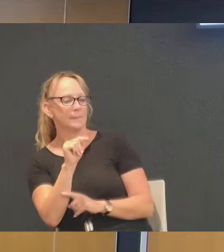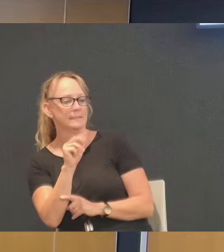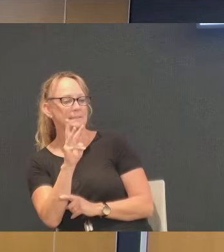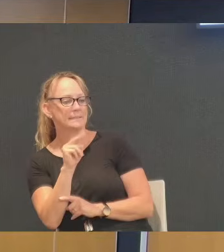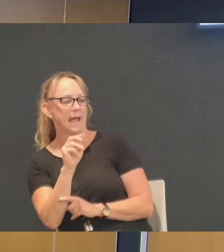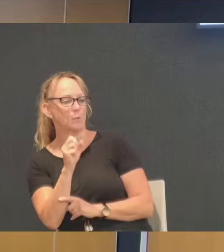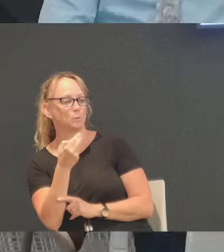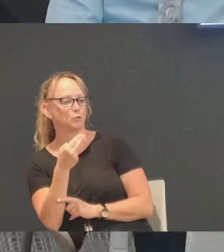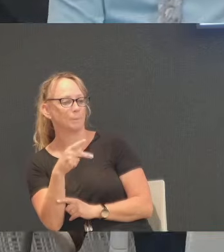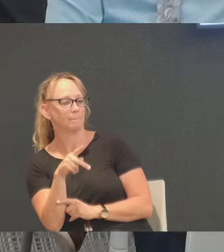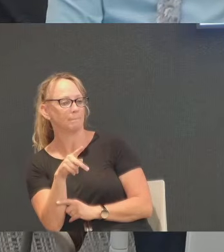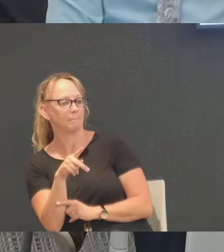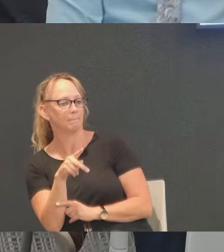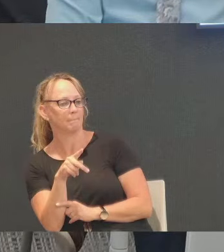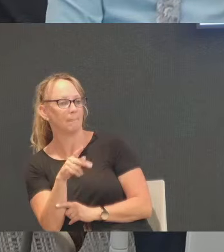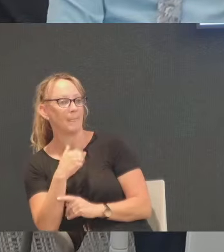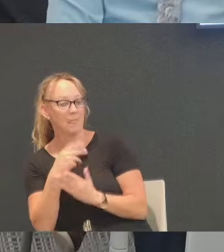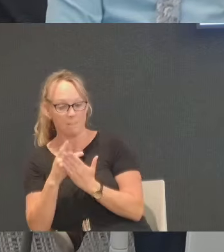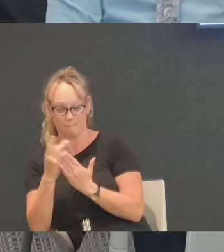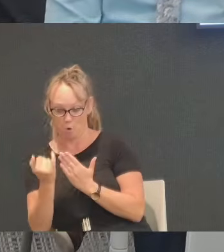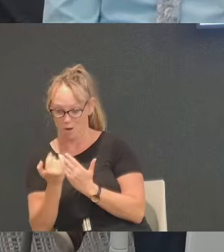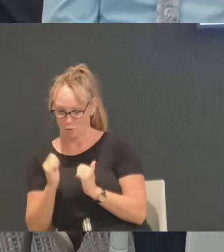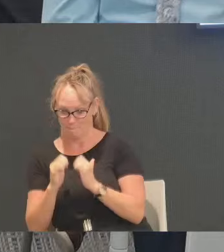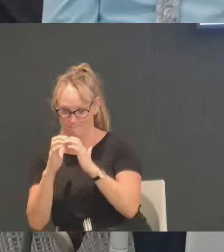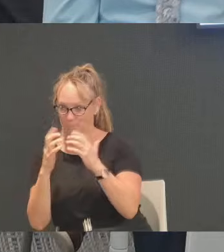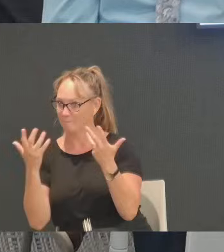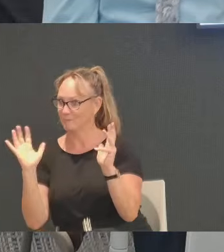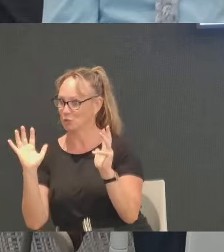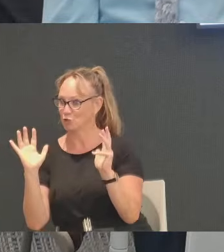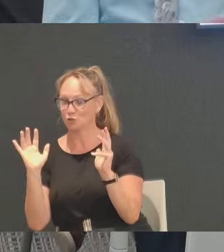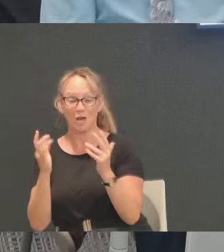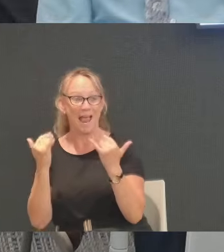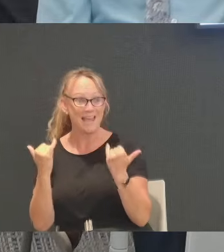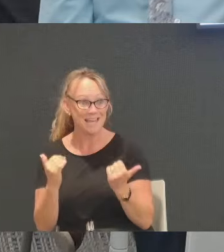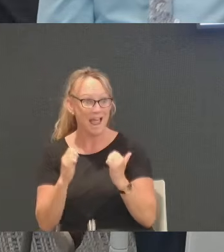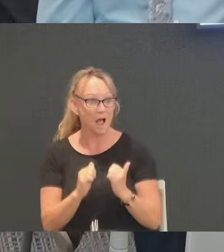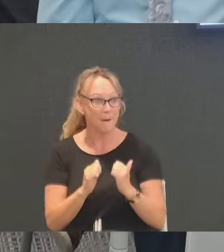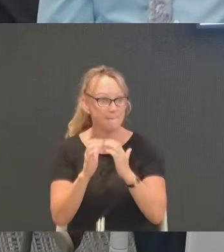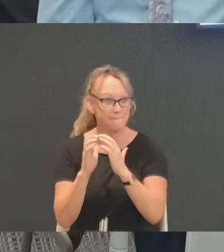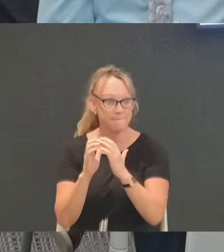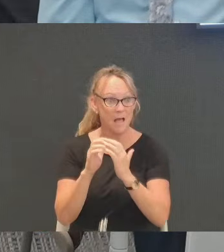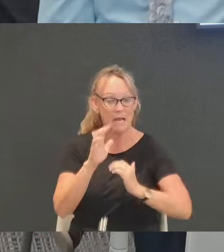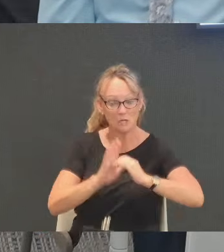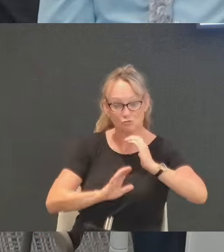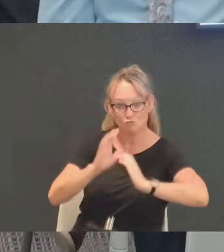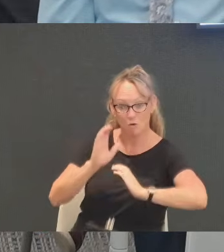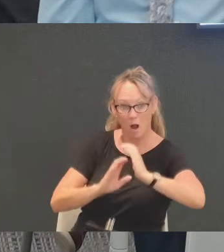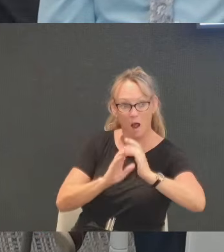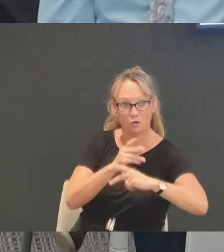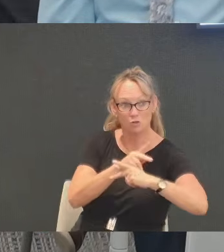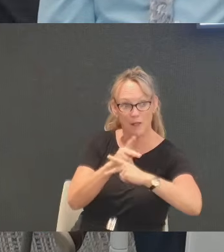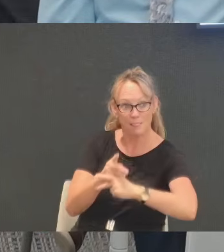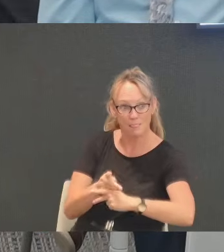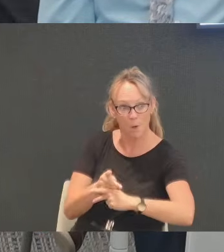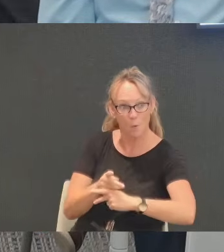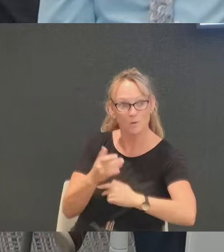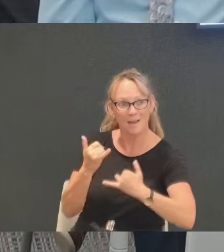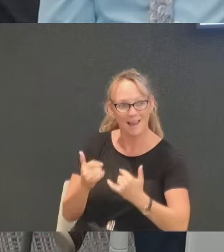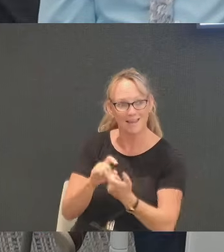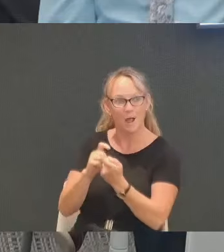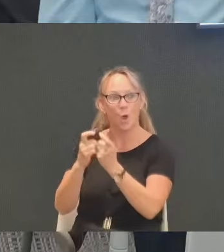project is is constructed. They're now moving from a construction home to a permanent property or has